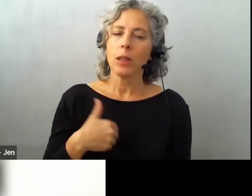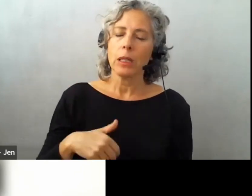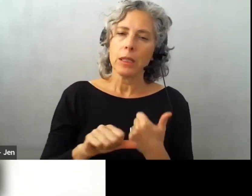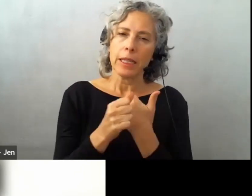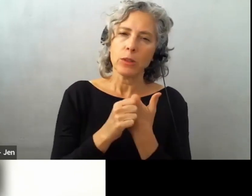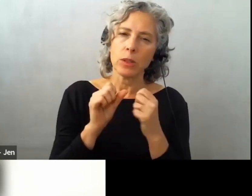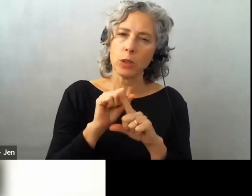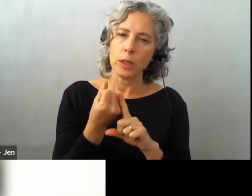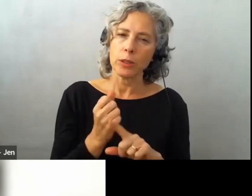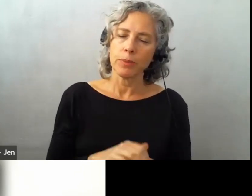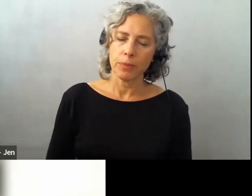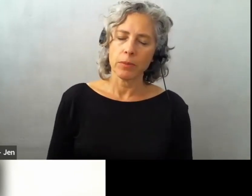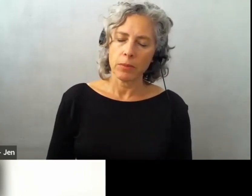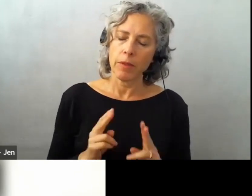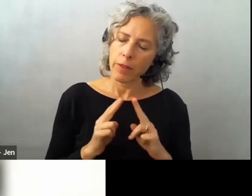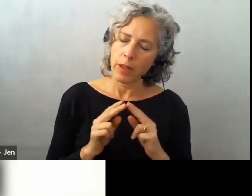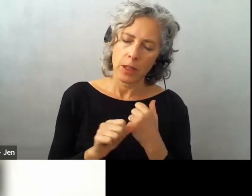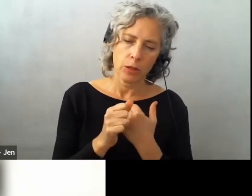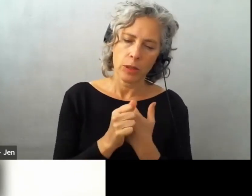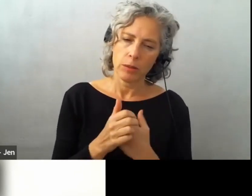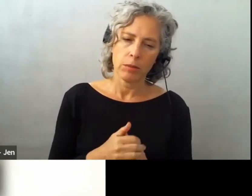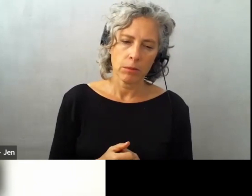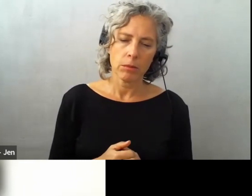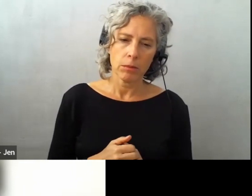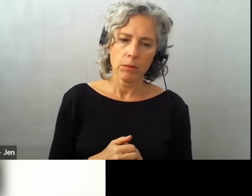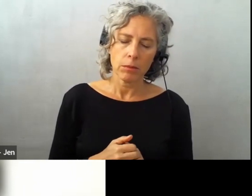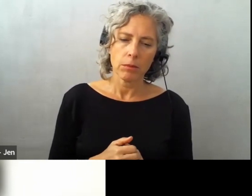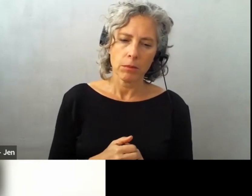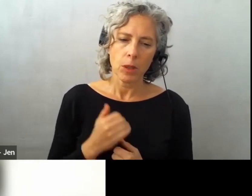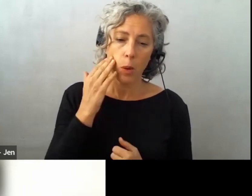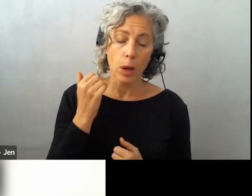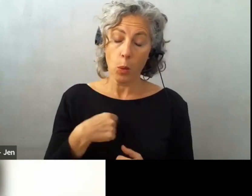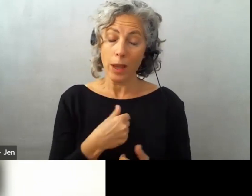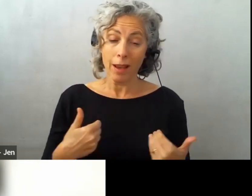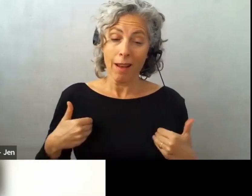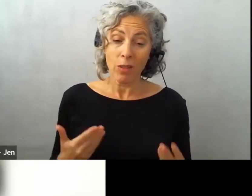that's dangerous. Because we have the right or should have